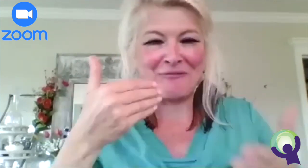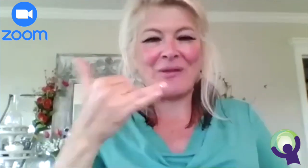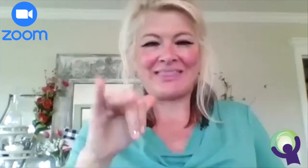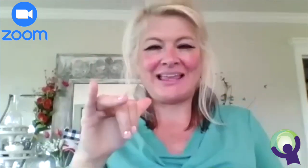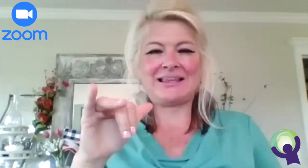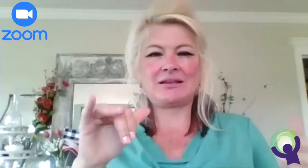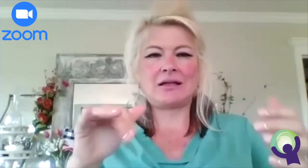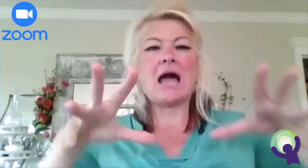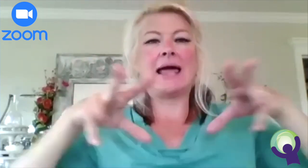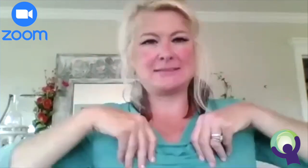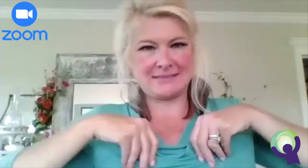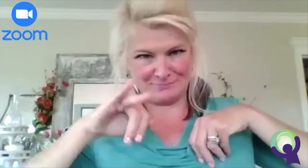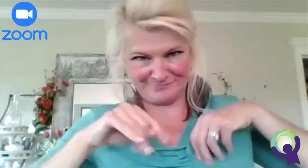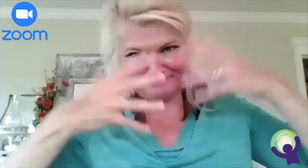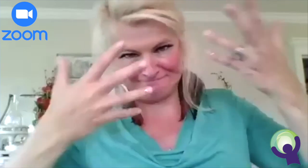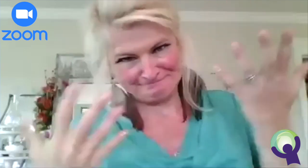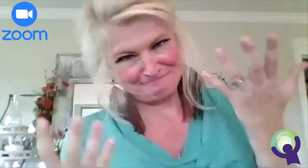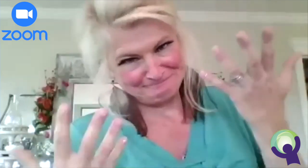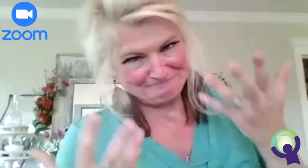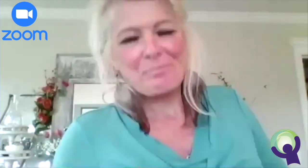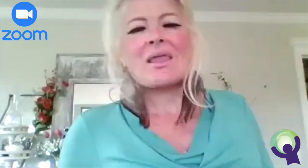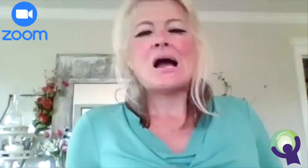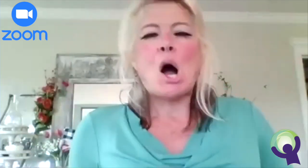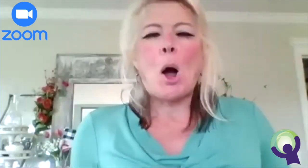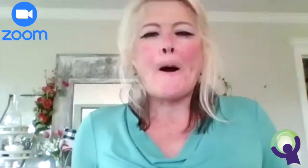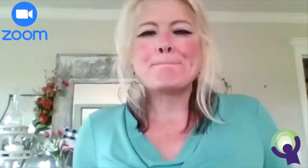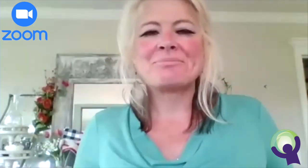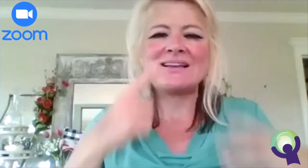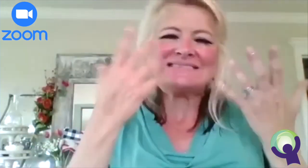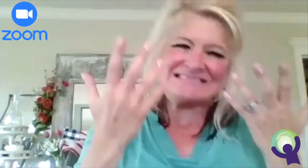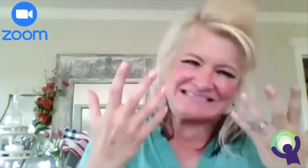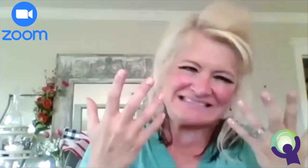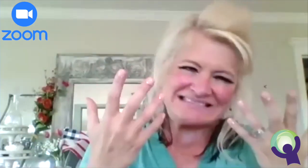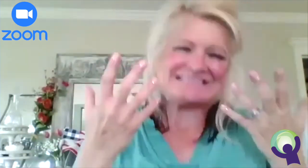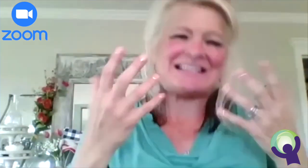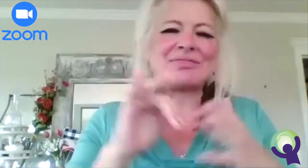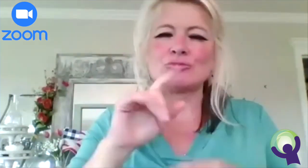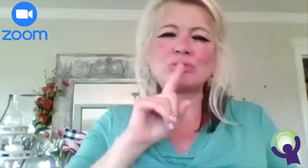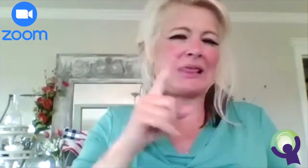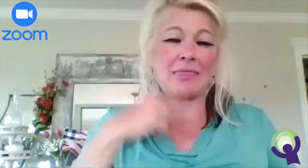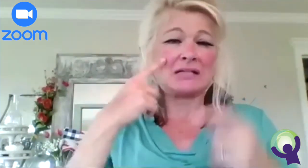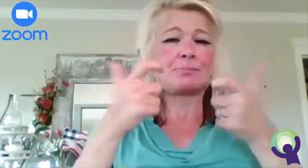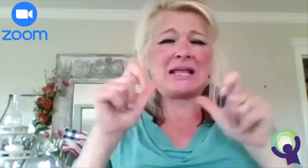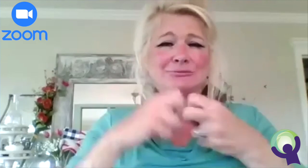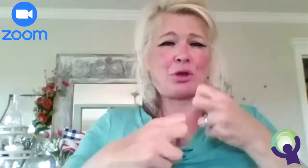they have to see it in order to believe it and then to accept it and that's really